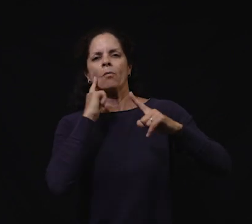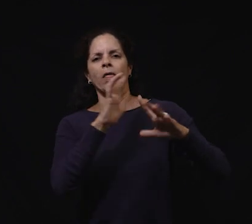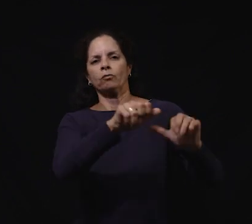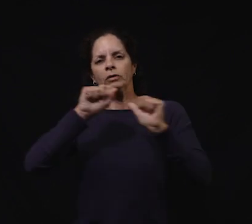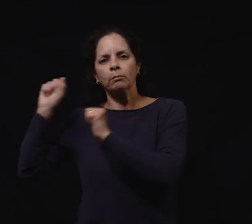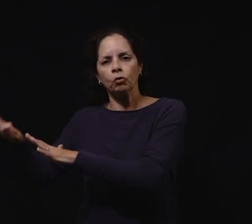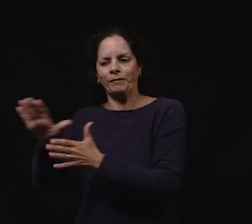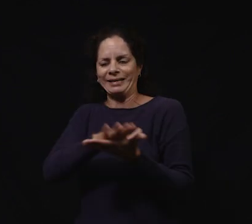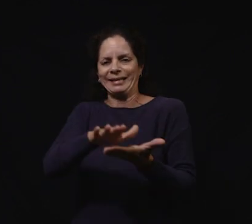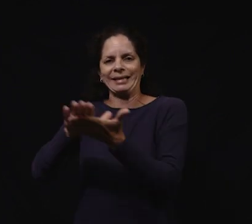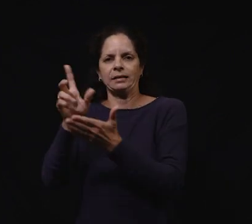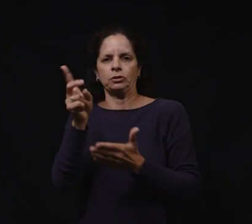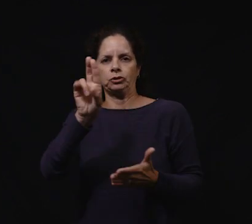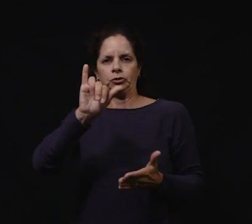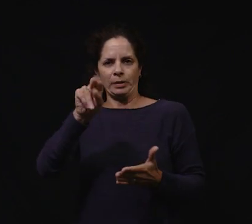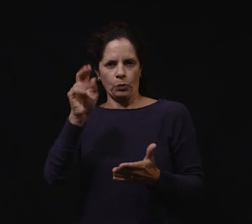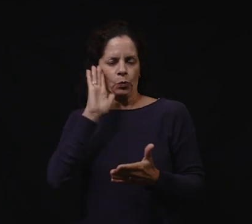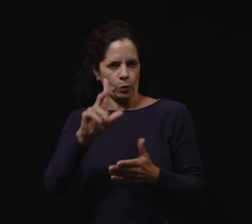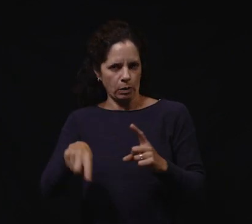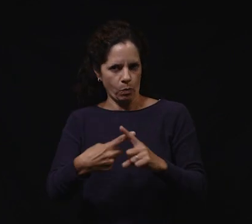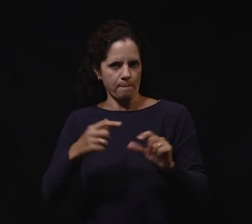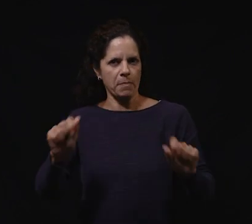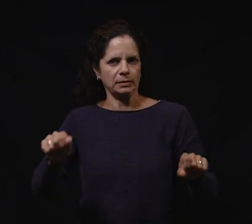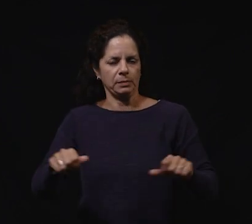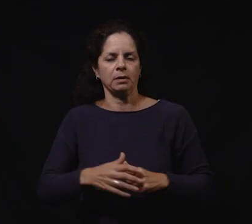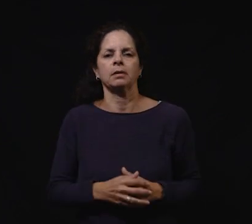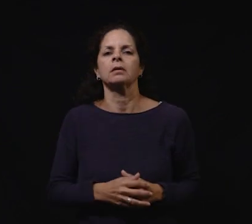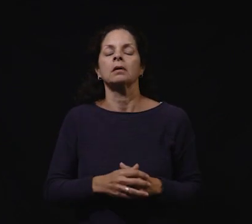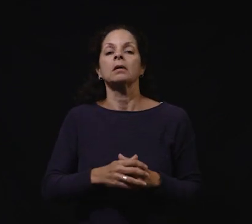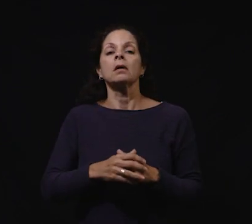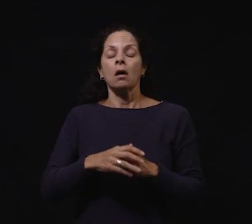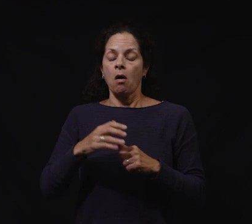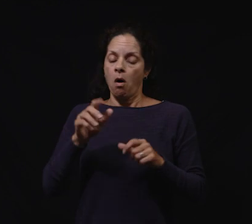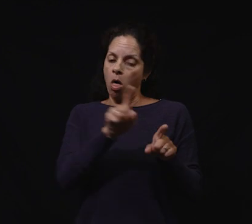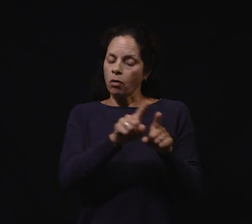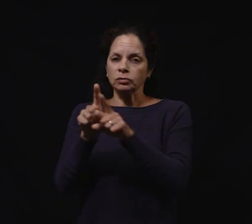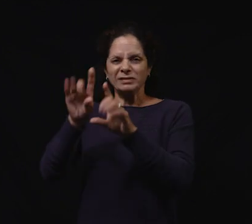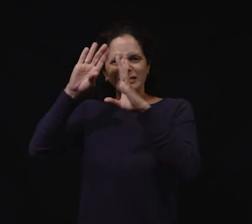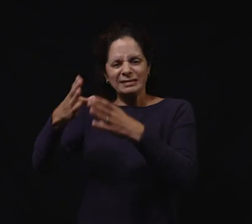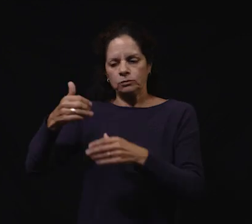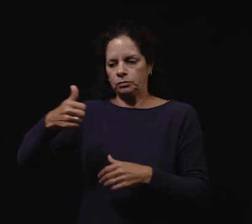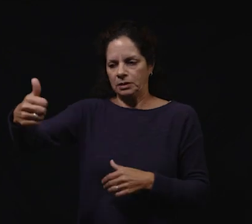in addition to that we Know that aside as transportation. We're coordinating with VDOT